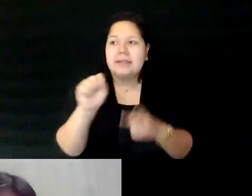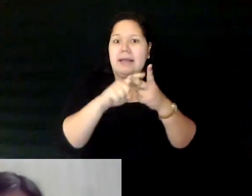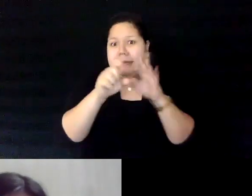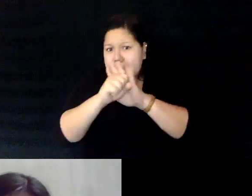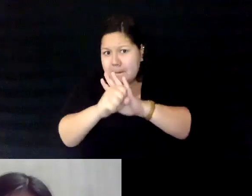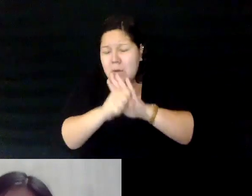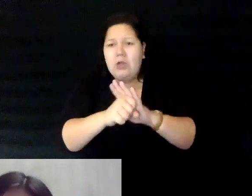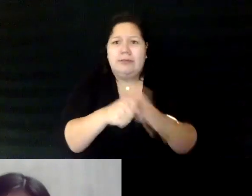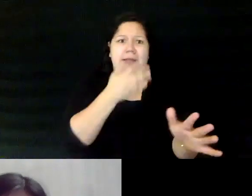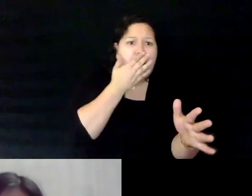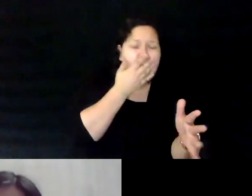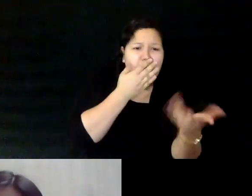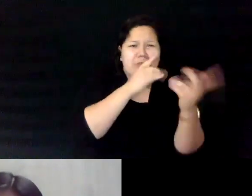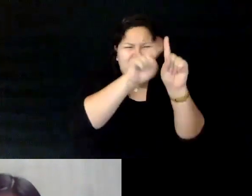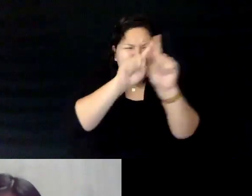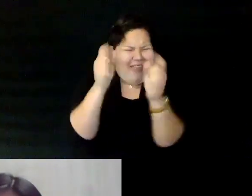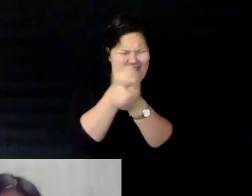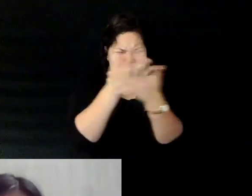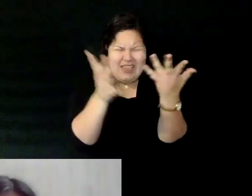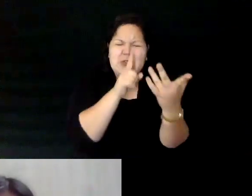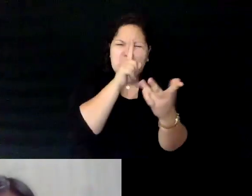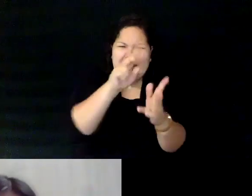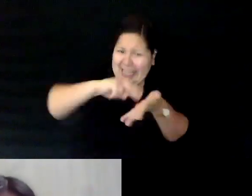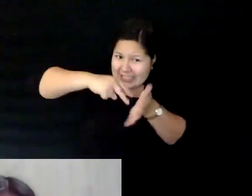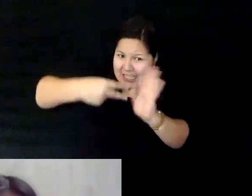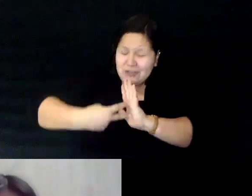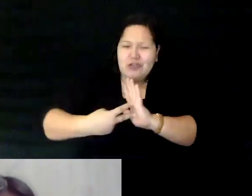the colour choices, everything is so deliberate. Can you tell us a bit more about that process?